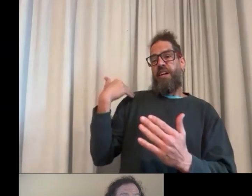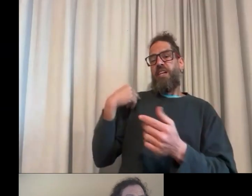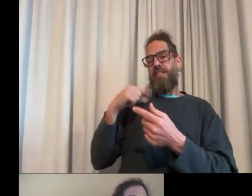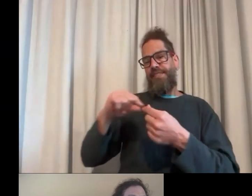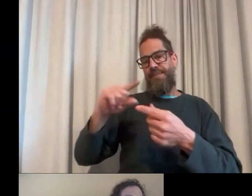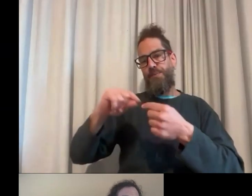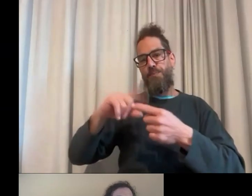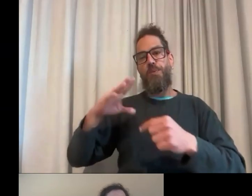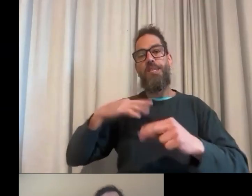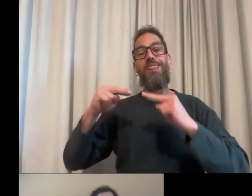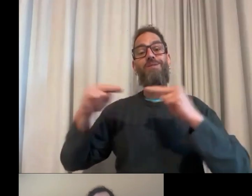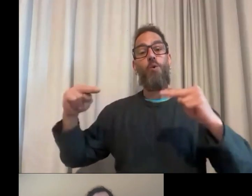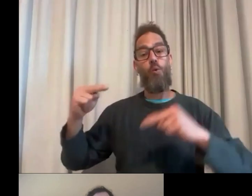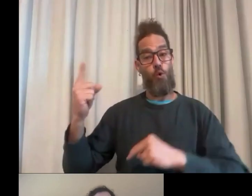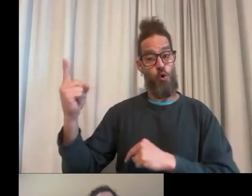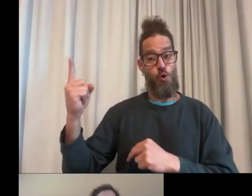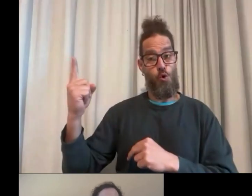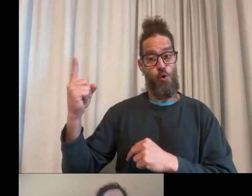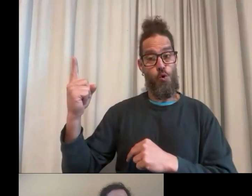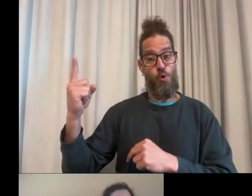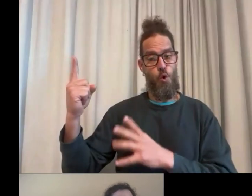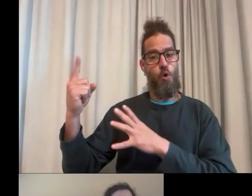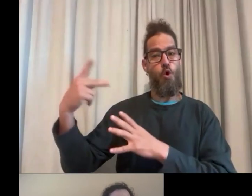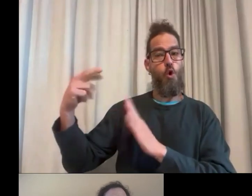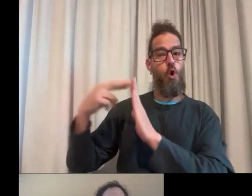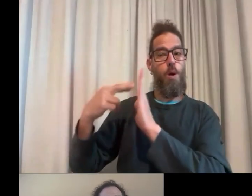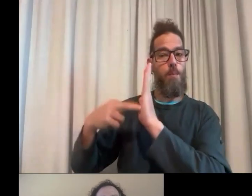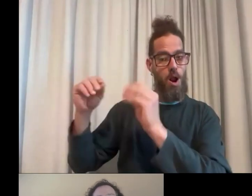In the ICT, in the Phase 1 regulations,